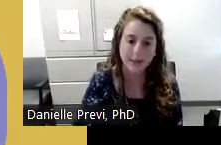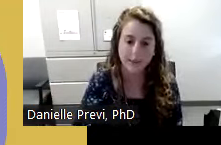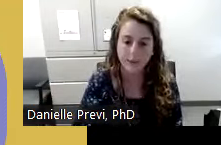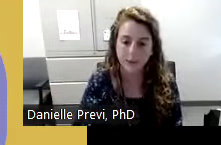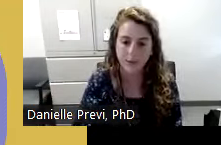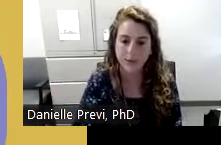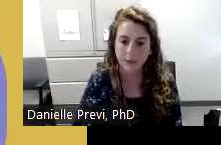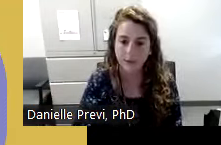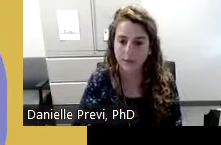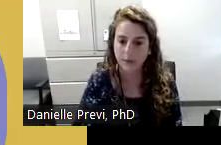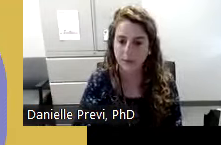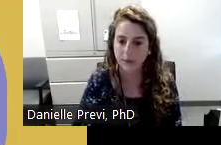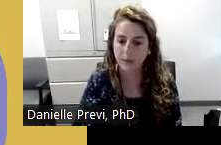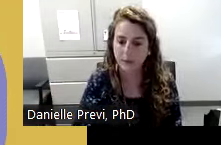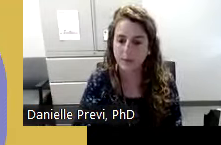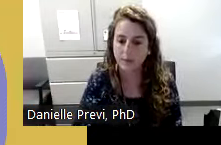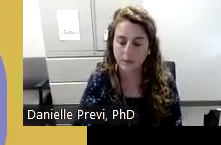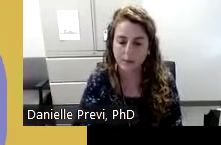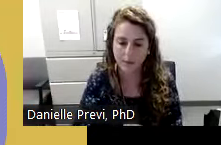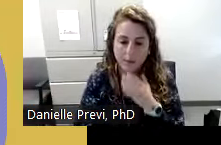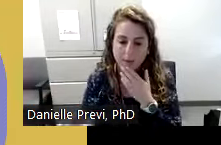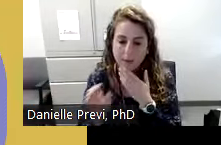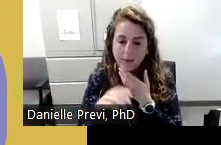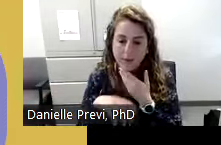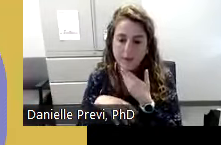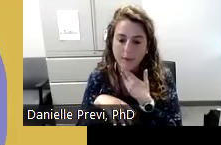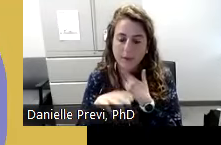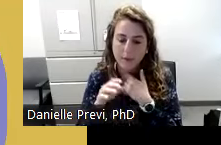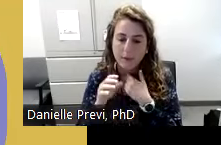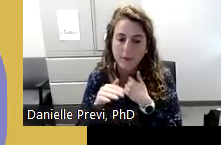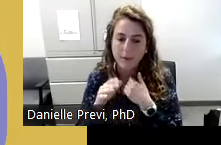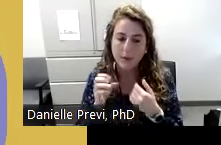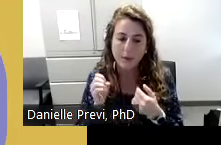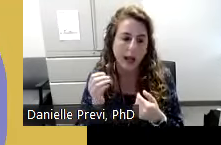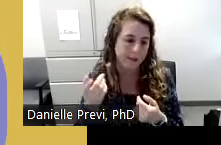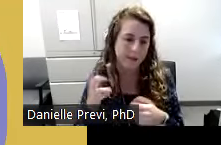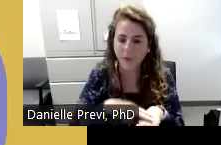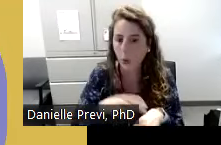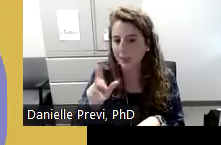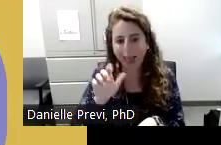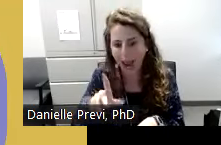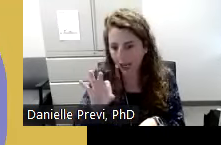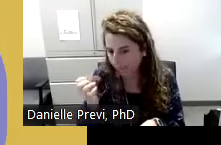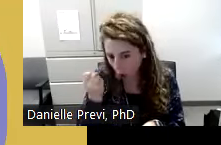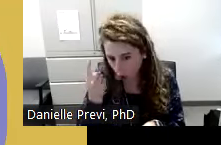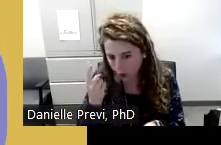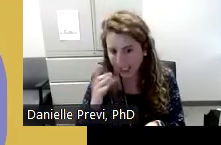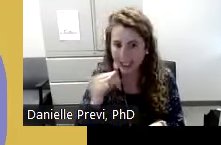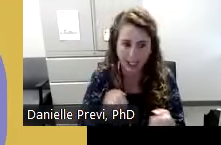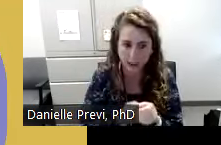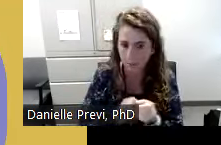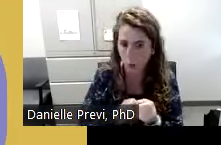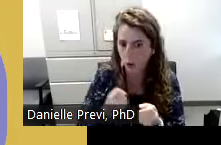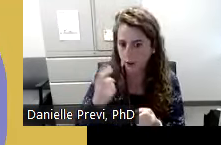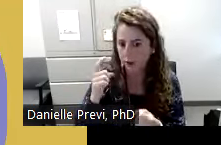getting the children to those rehab appointments. If the parents don't have transportation or have conflicts with work, for example. Also a lack of parental